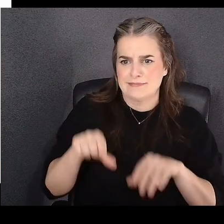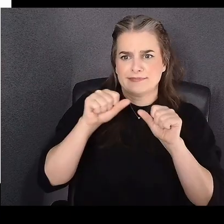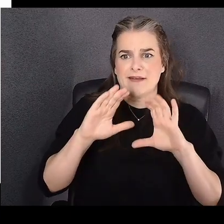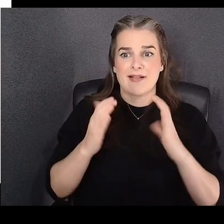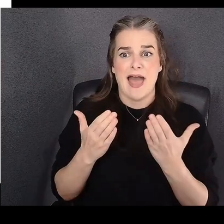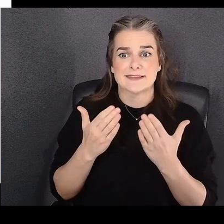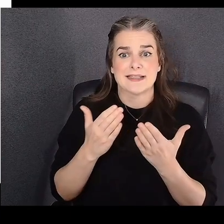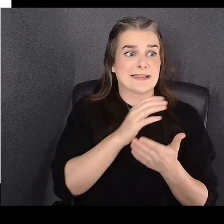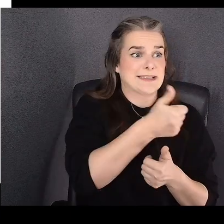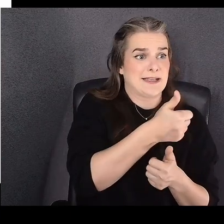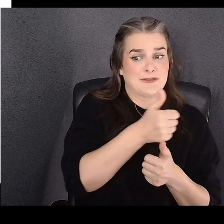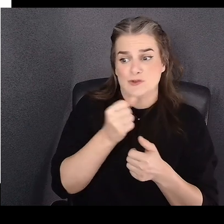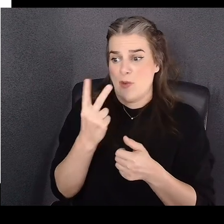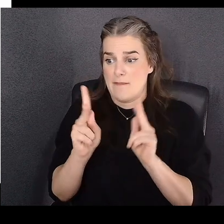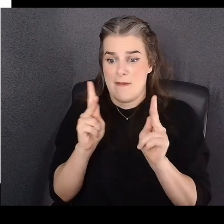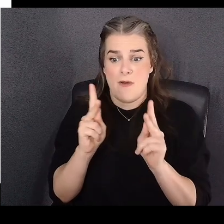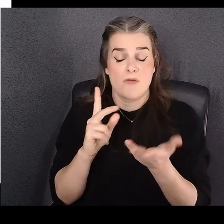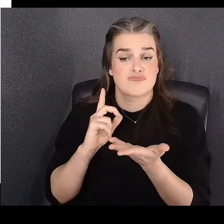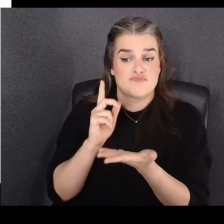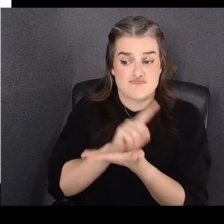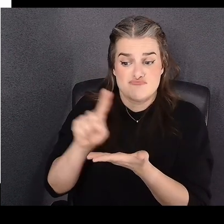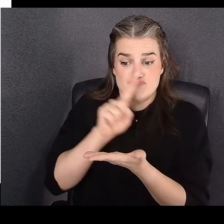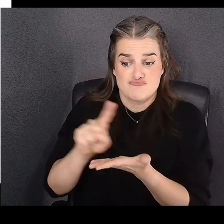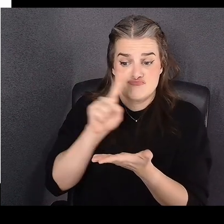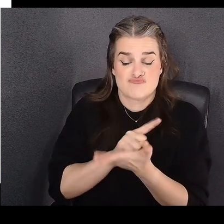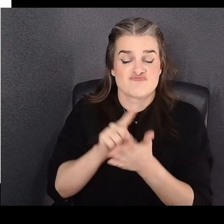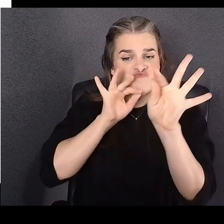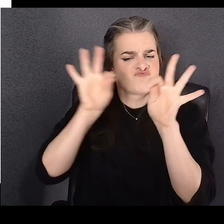to talk about their cell phones, really understanding the basics of just navigating it,